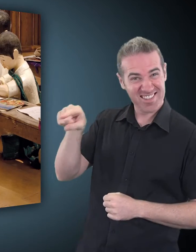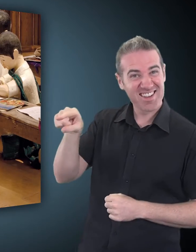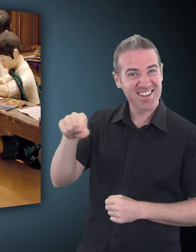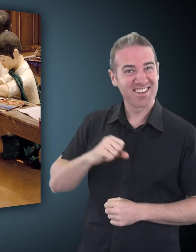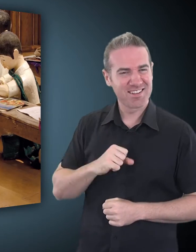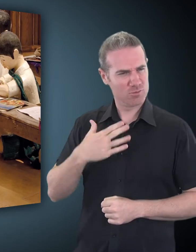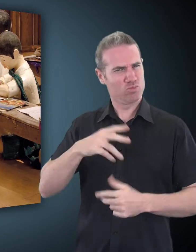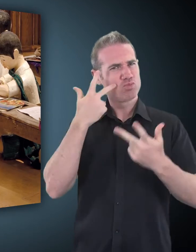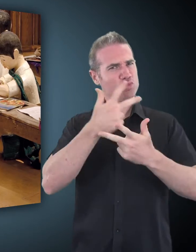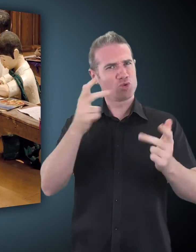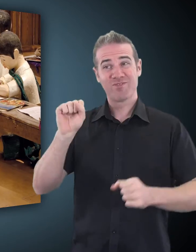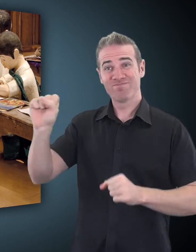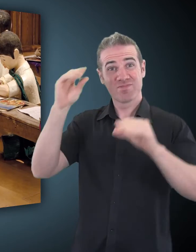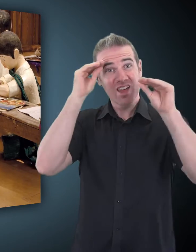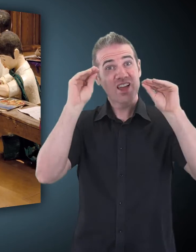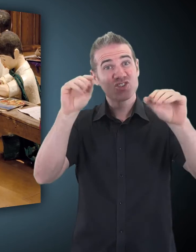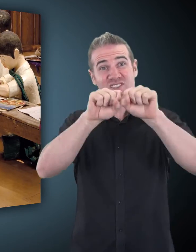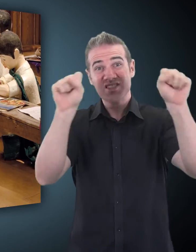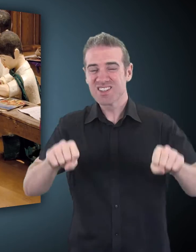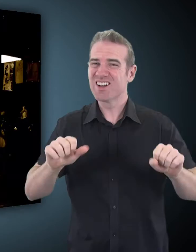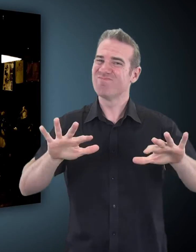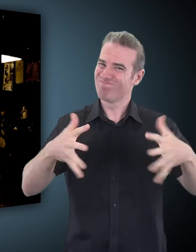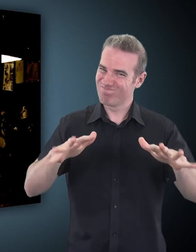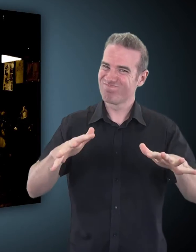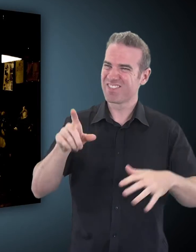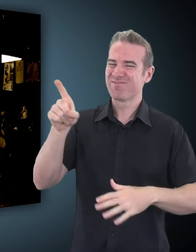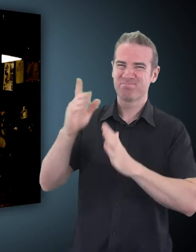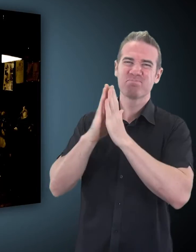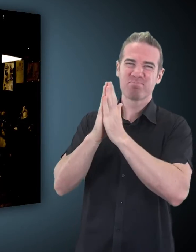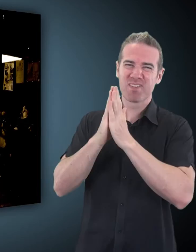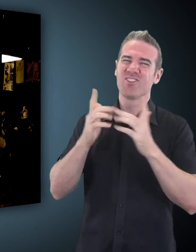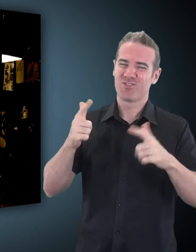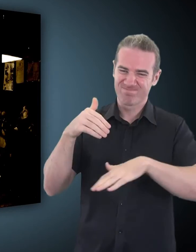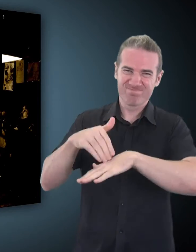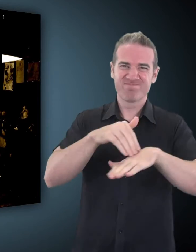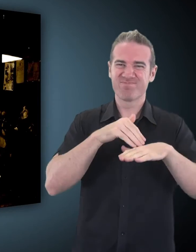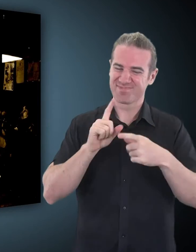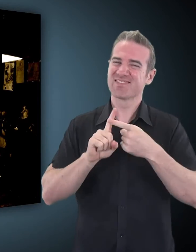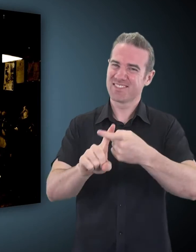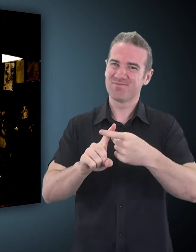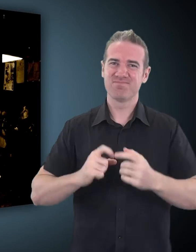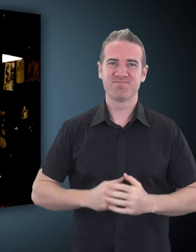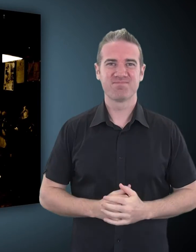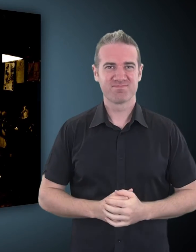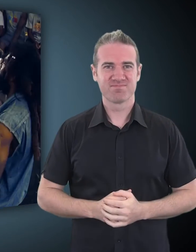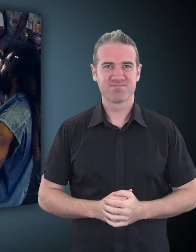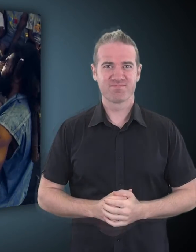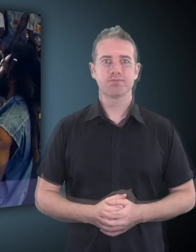conditions in the education system of her home country, to express some of the problems that society faces in Myanmar today.